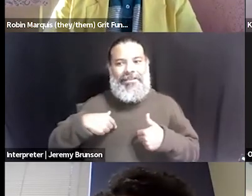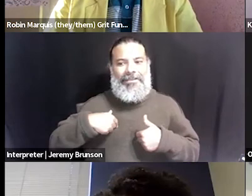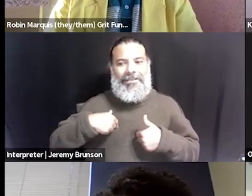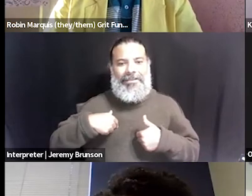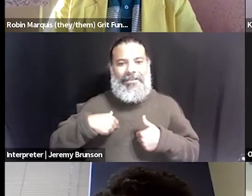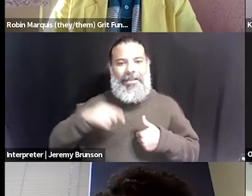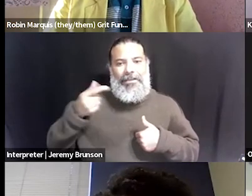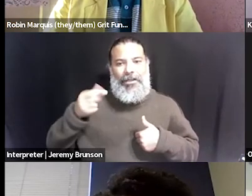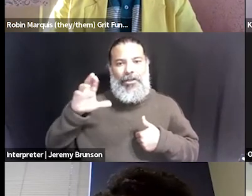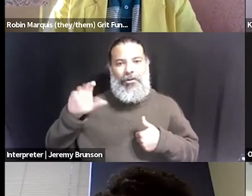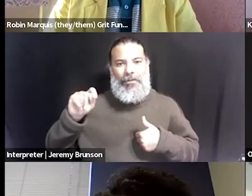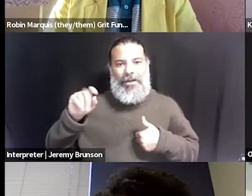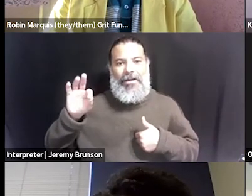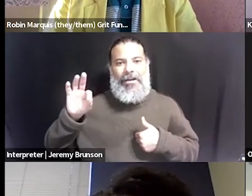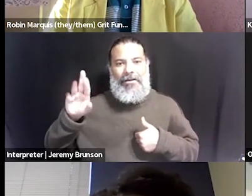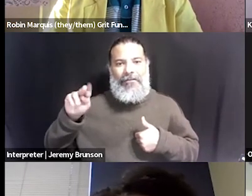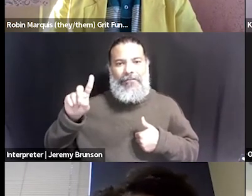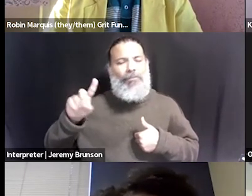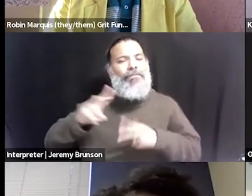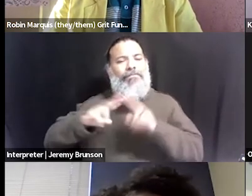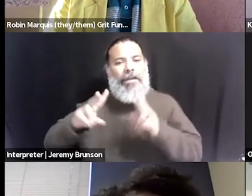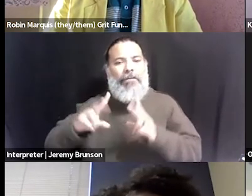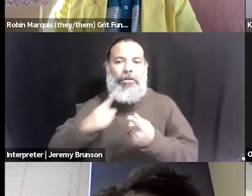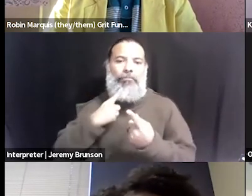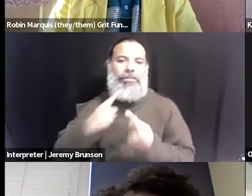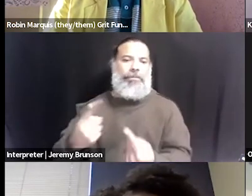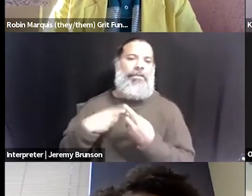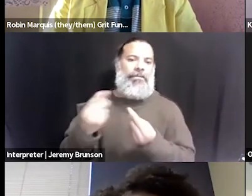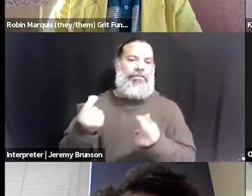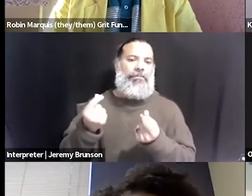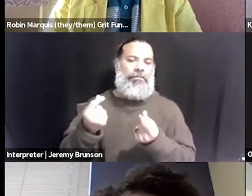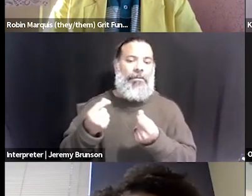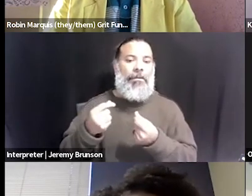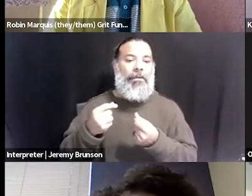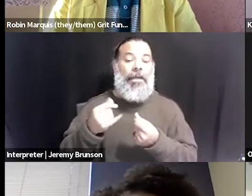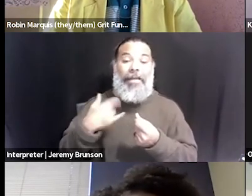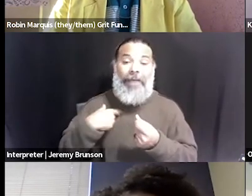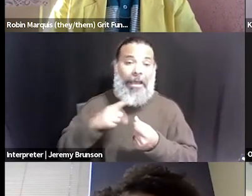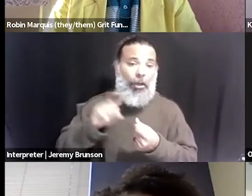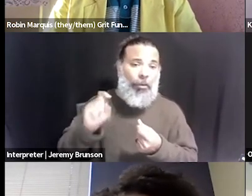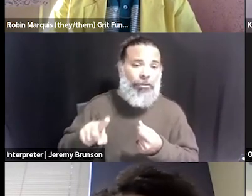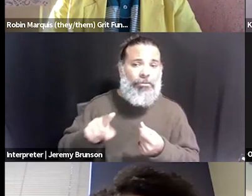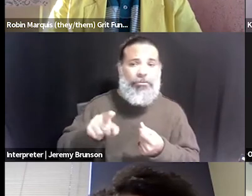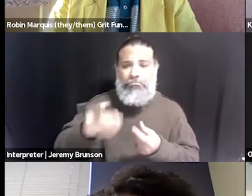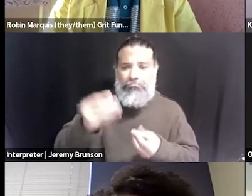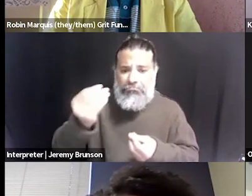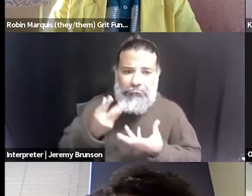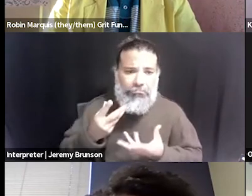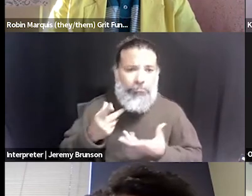Fund was great at being responsive to if you have questions about something before submitting